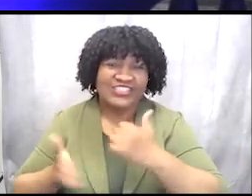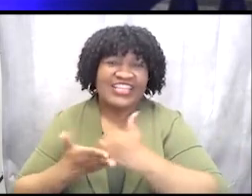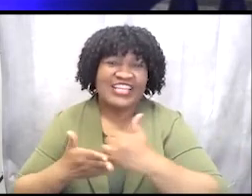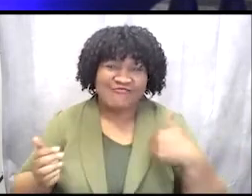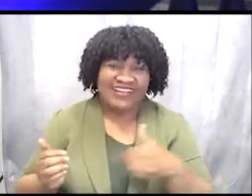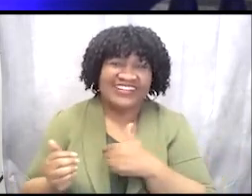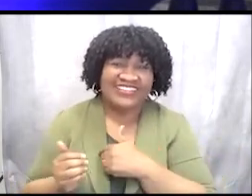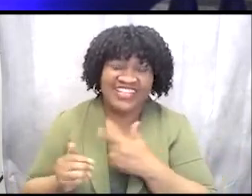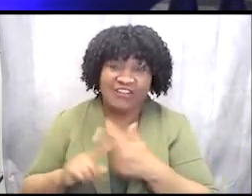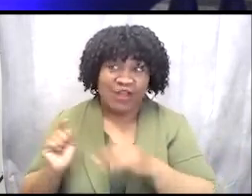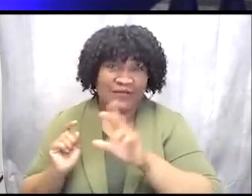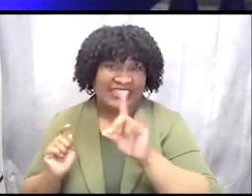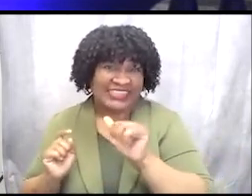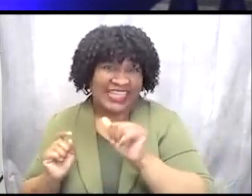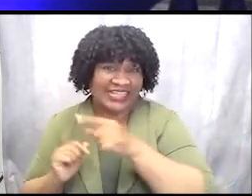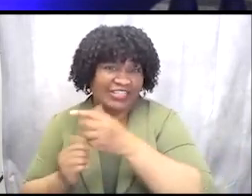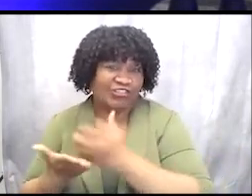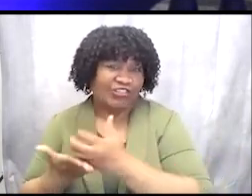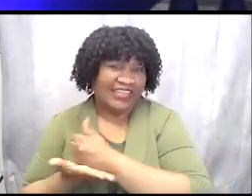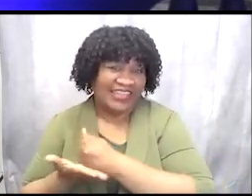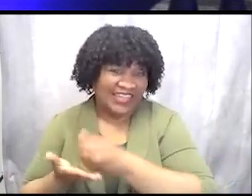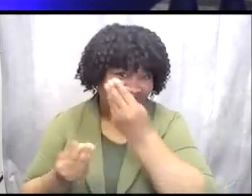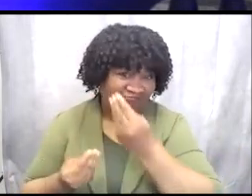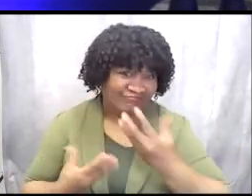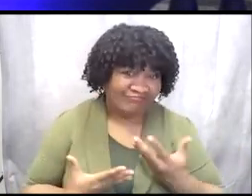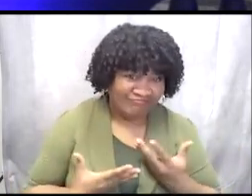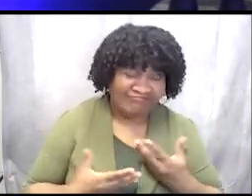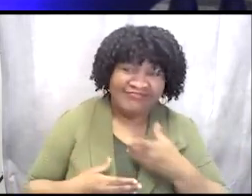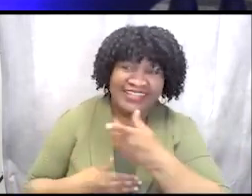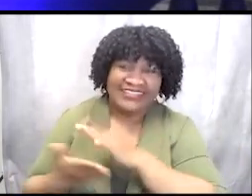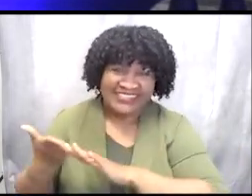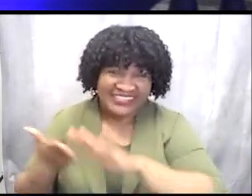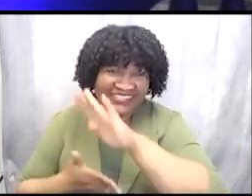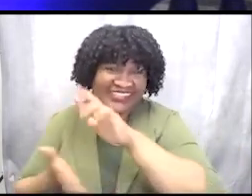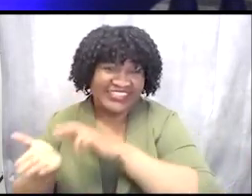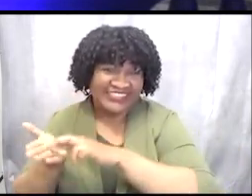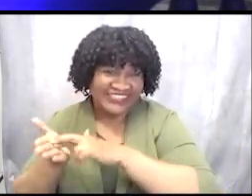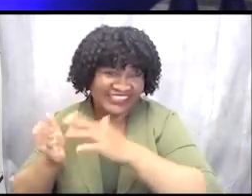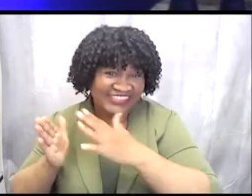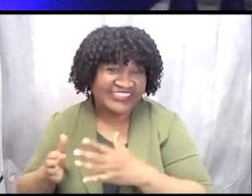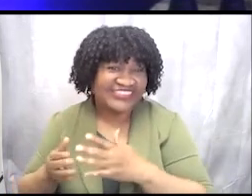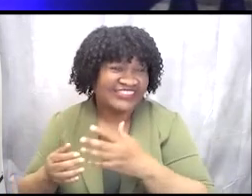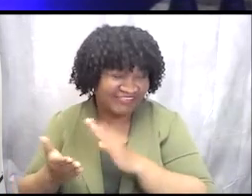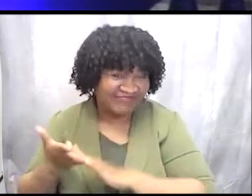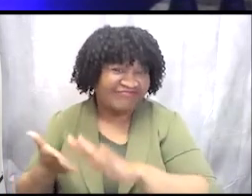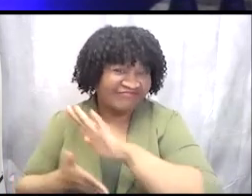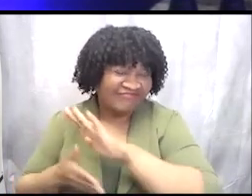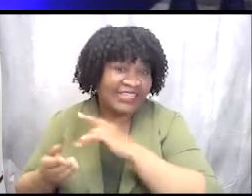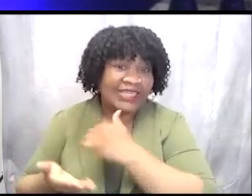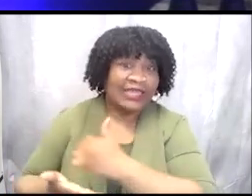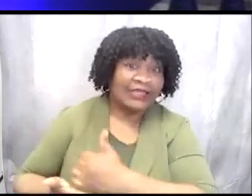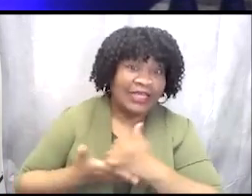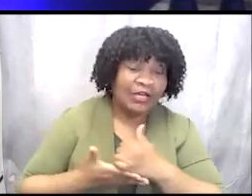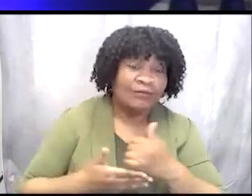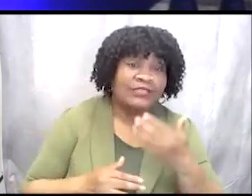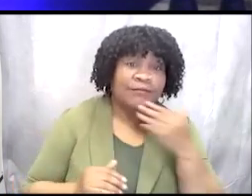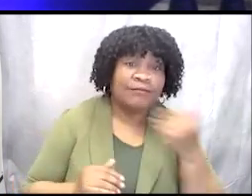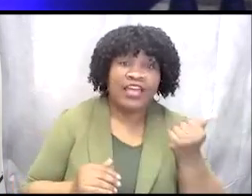based on the data that you collect as institutions and research institutions that can better inform